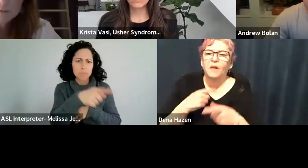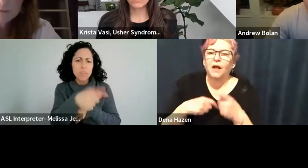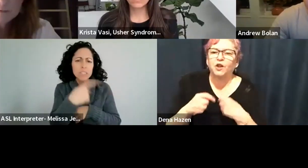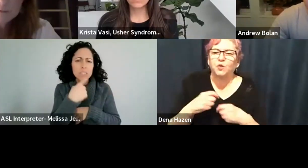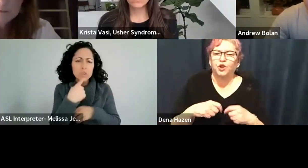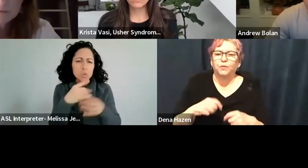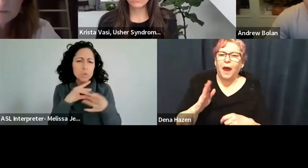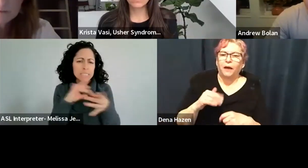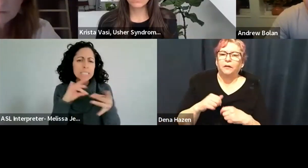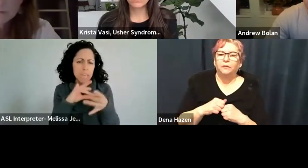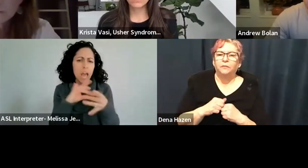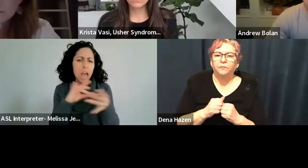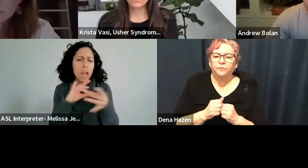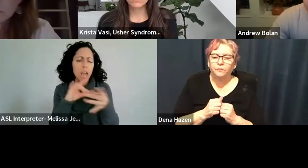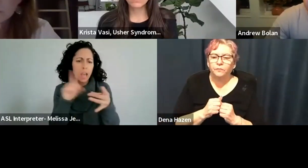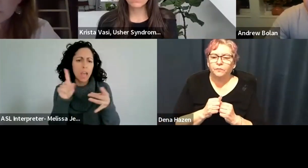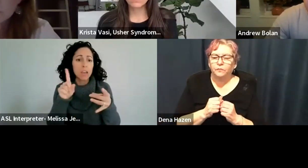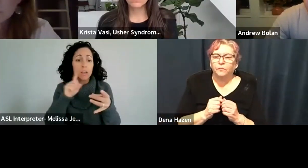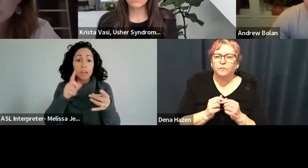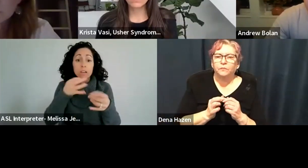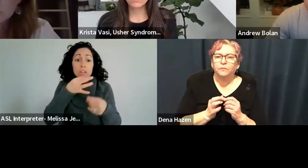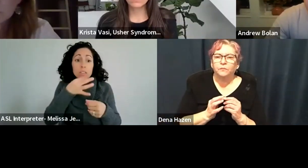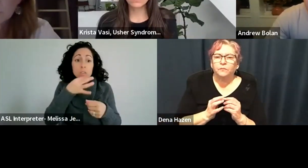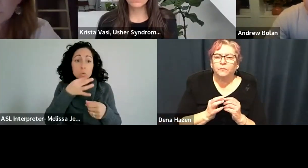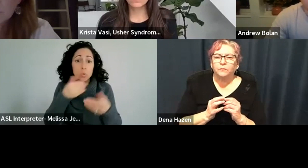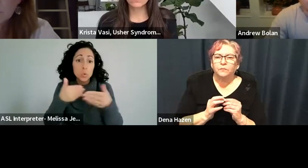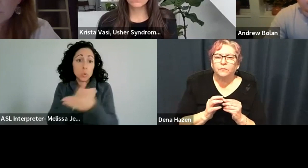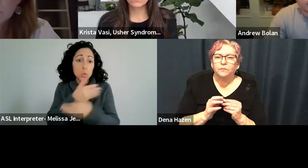clinical trial will take two years and all that,